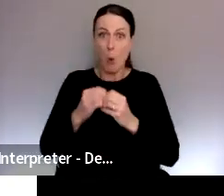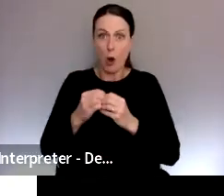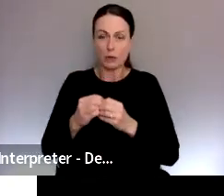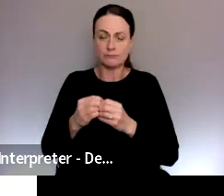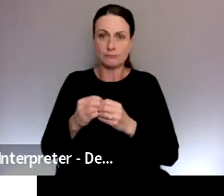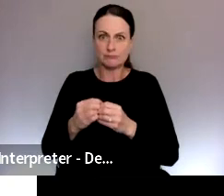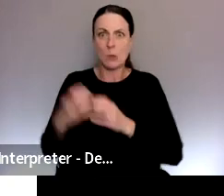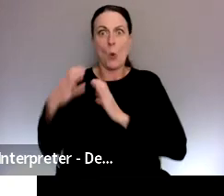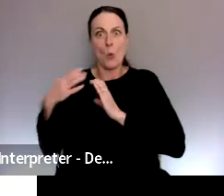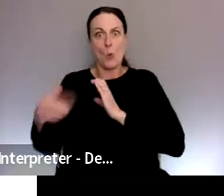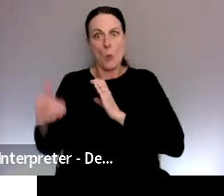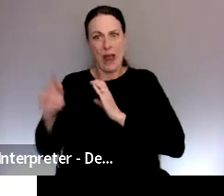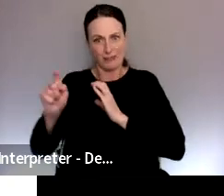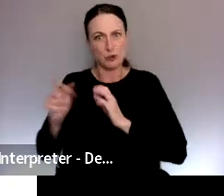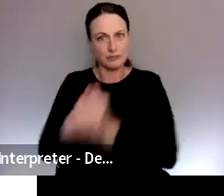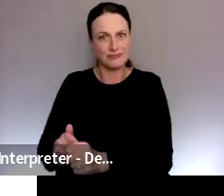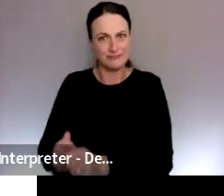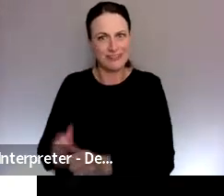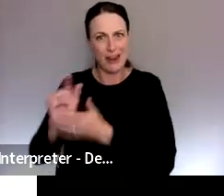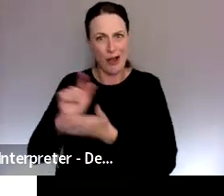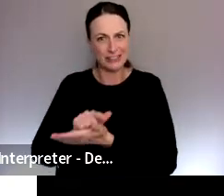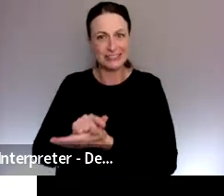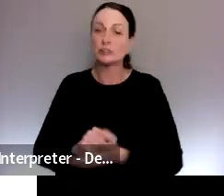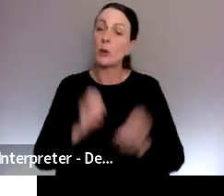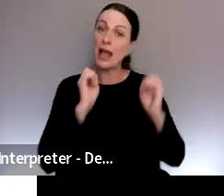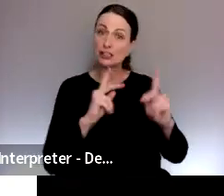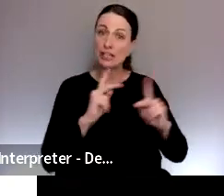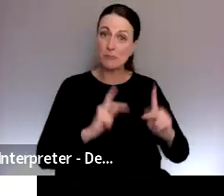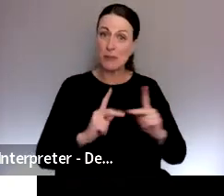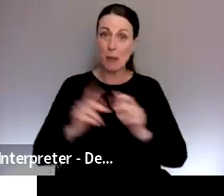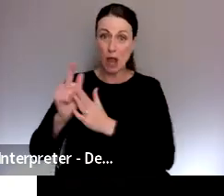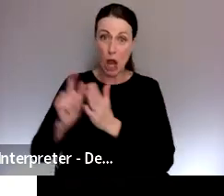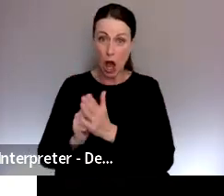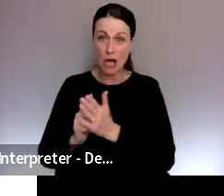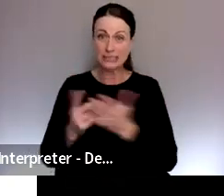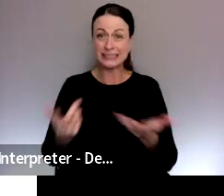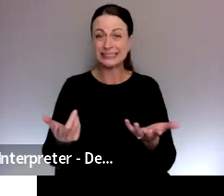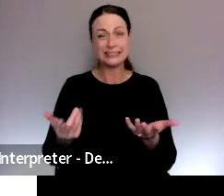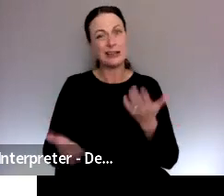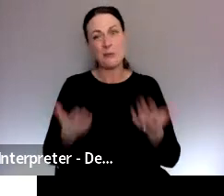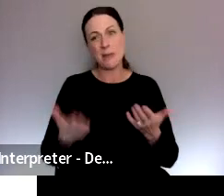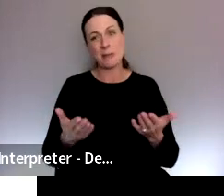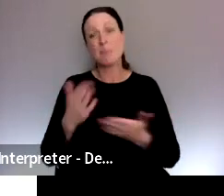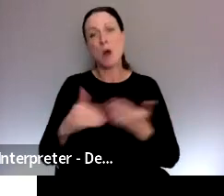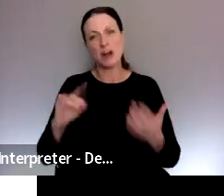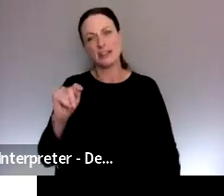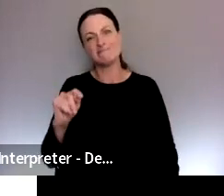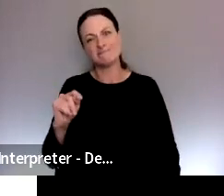So, you know, educating people about the laws that you need to adhere to might be part of it.